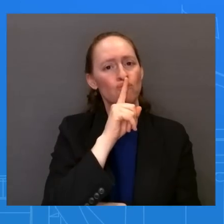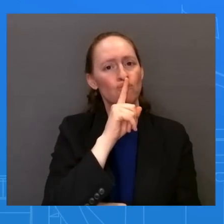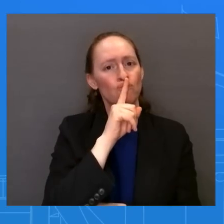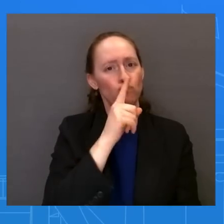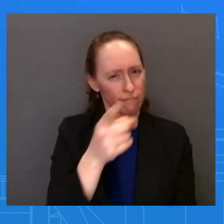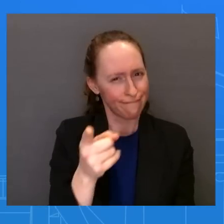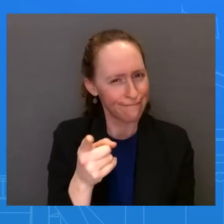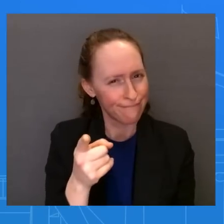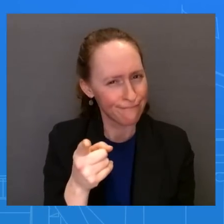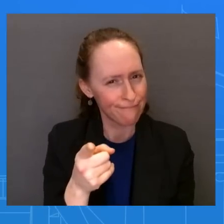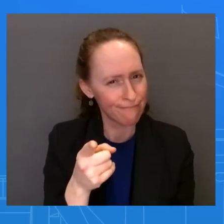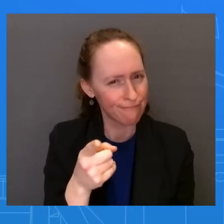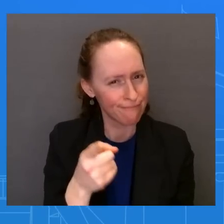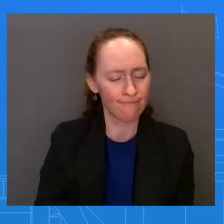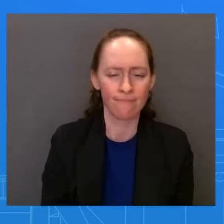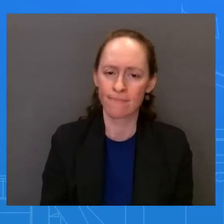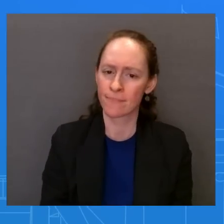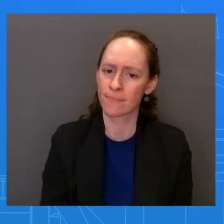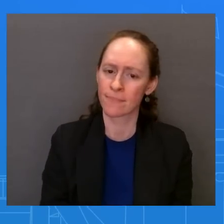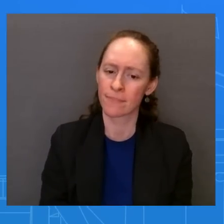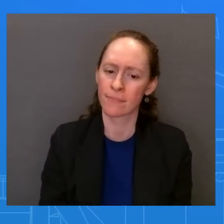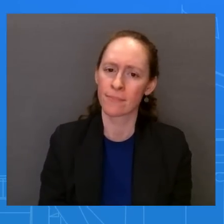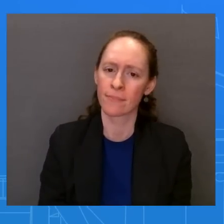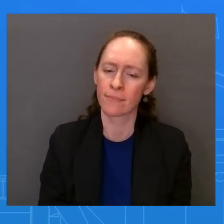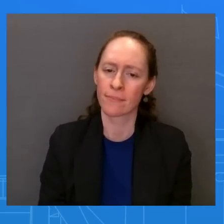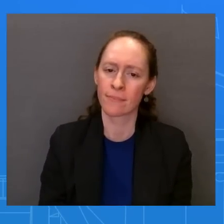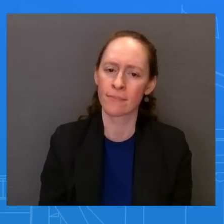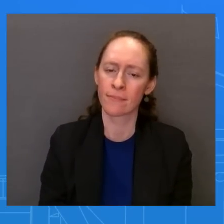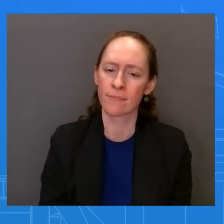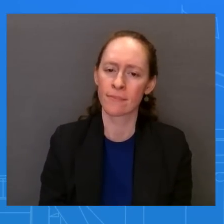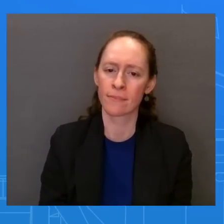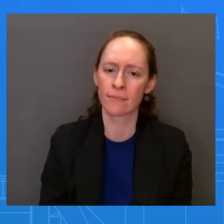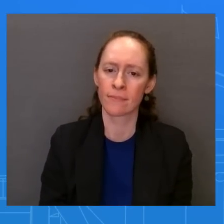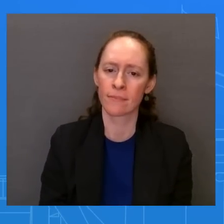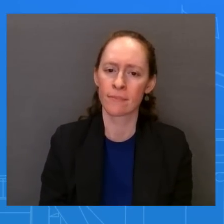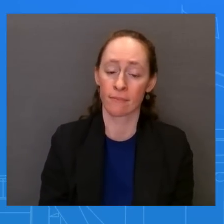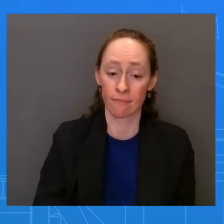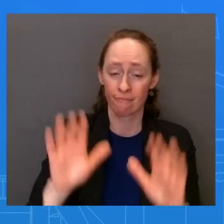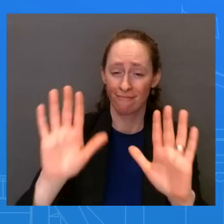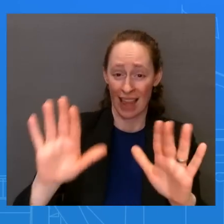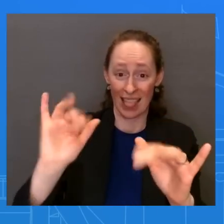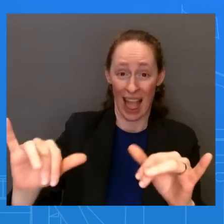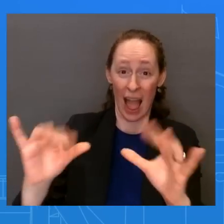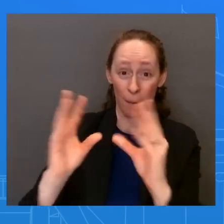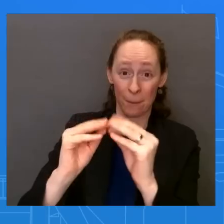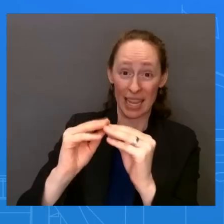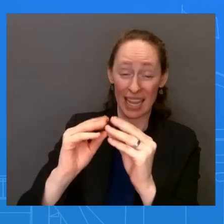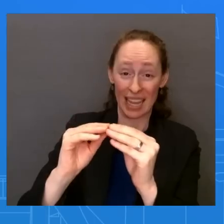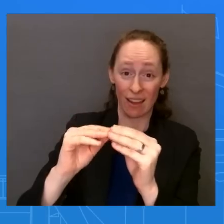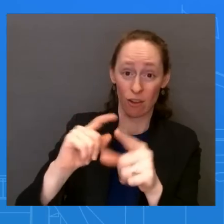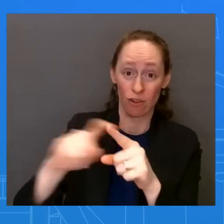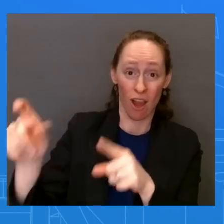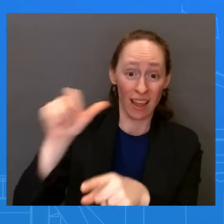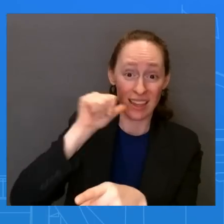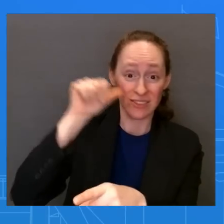with this question on the call yesterday -- from the White House Counsel's Office. The Press: And he made -- he made the same point about -- Ms. Jean-Pierre: As you -- The Press: -- the risk of incompletion. Ms. Jean-Pierre: As you -- and I would refer you